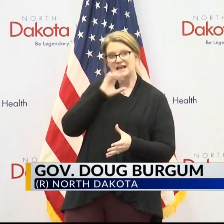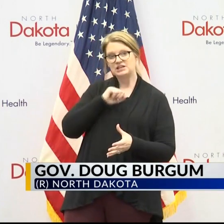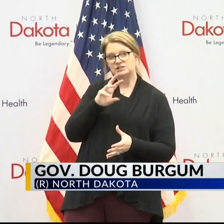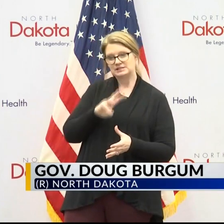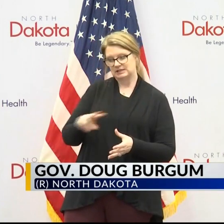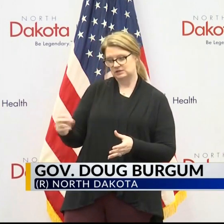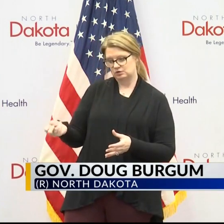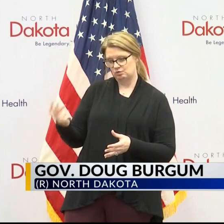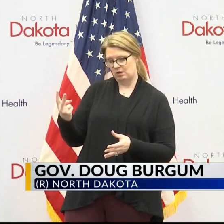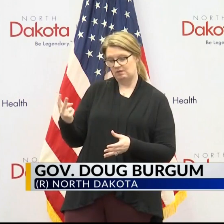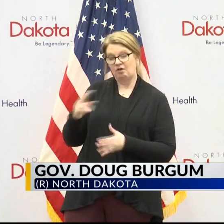5 HAVE ALL PARENTS IN THE WORKFORCE.